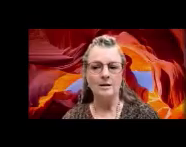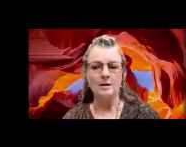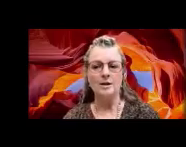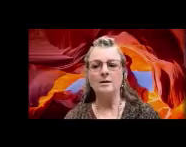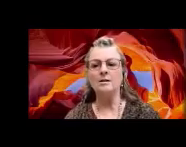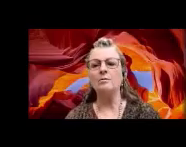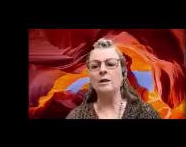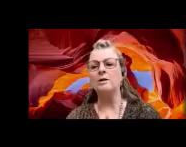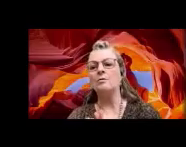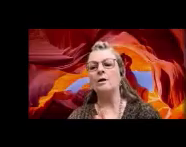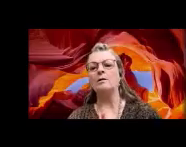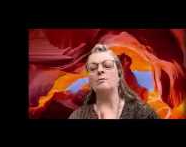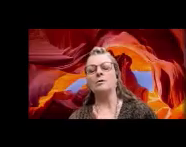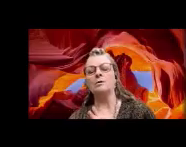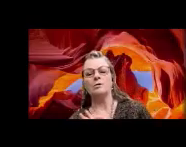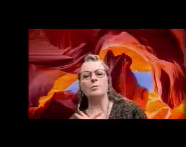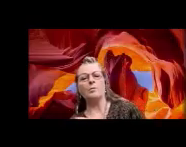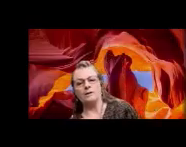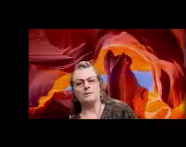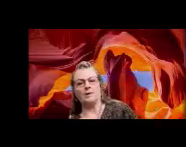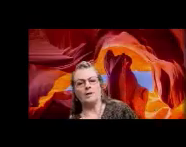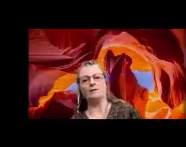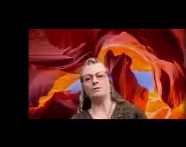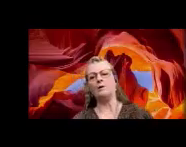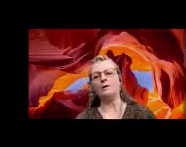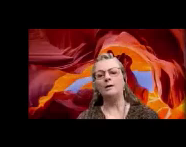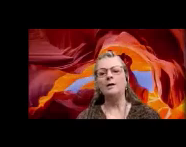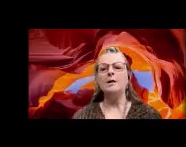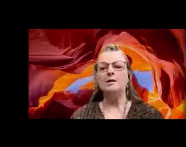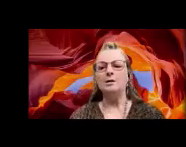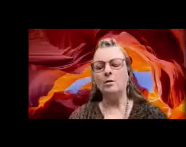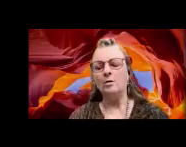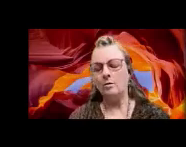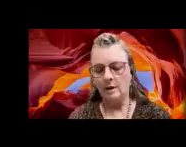suggests three to one or two point something to one. So the